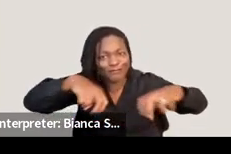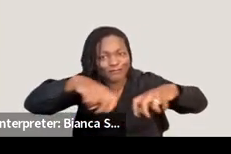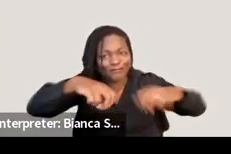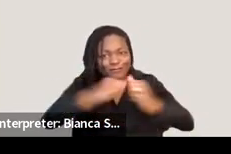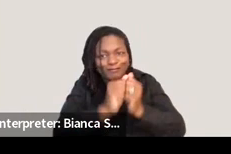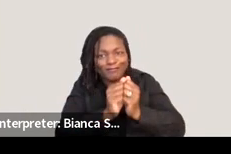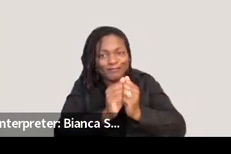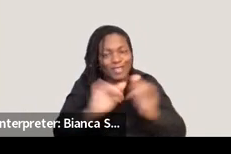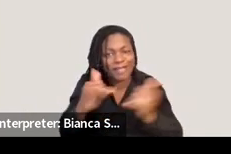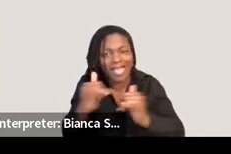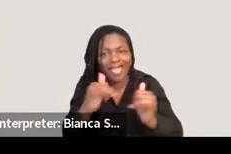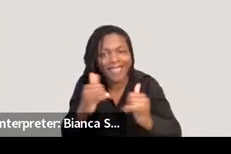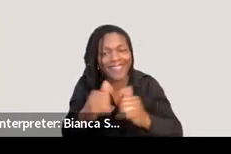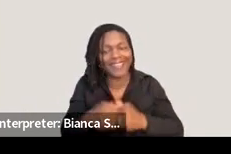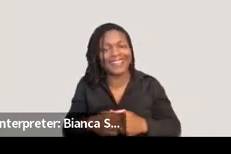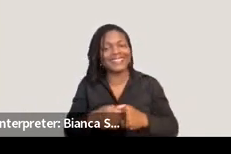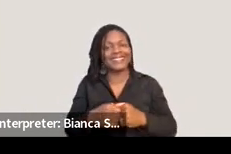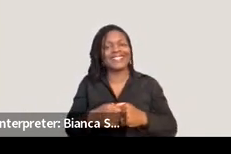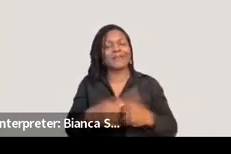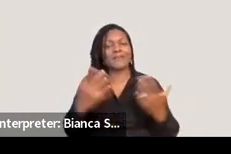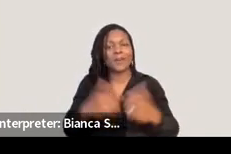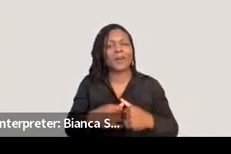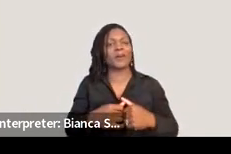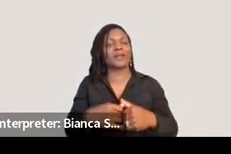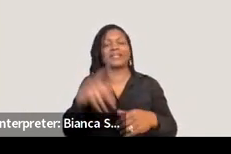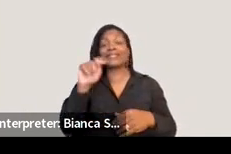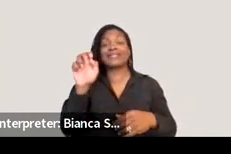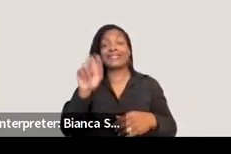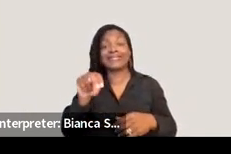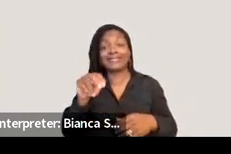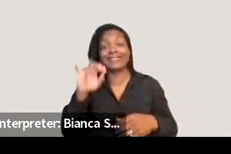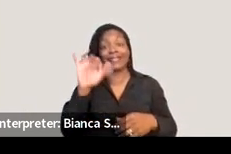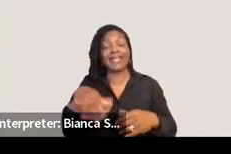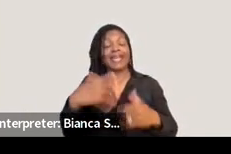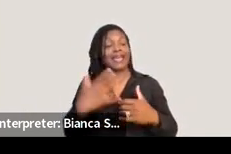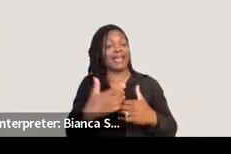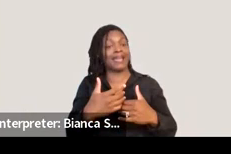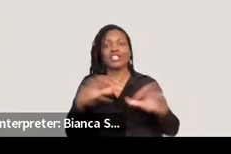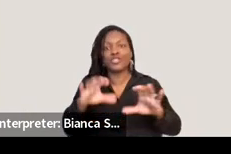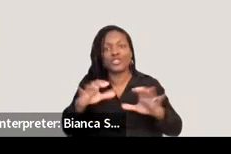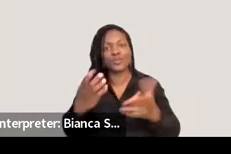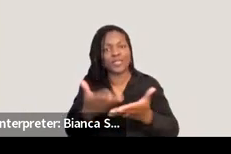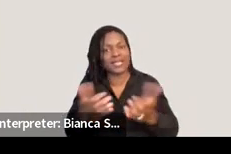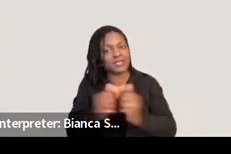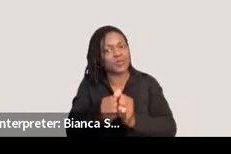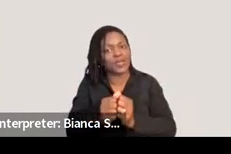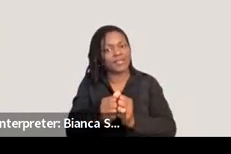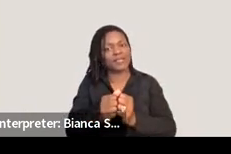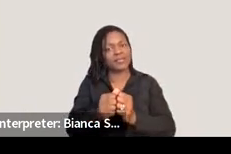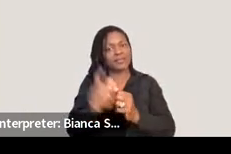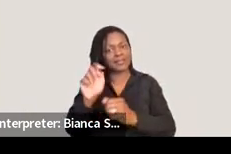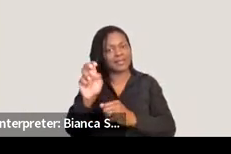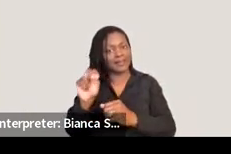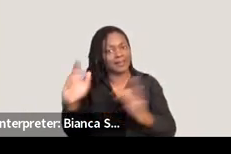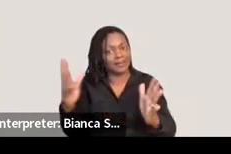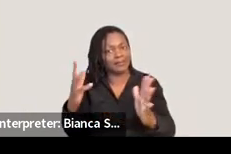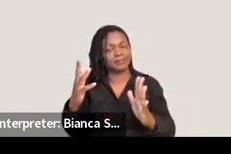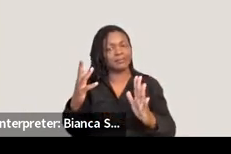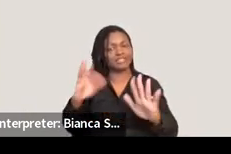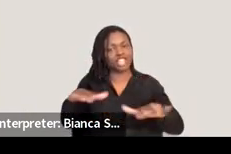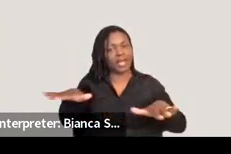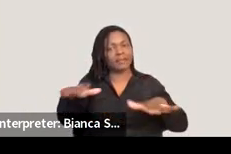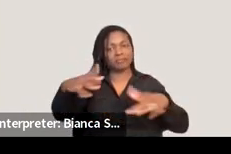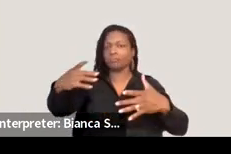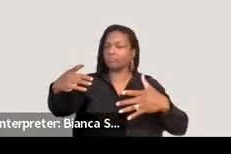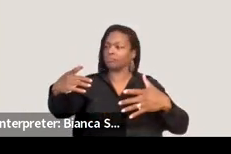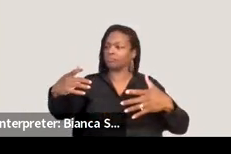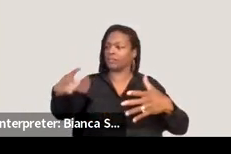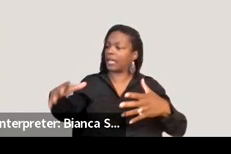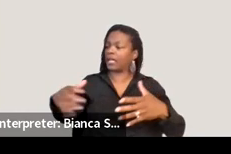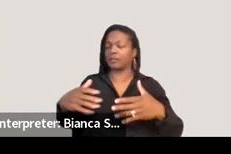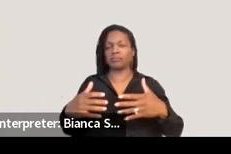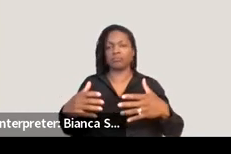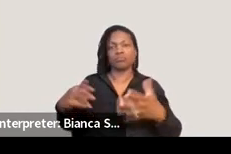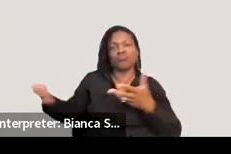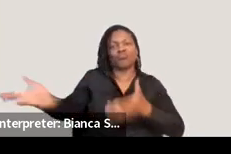Making sure your team, you know, you do things with your team, build those relationships with them where they're more open to tell you what's going on in their lives and don't judge them for it.